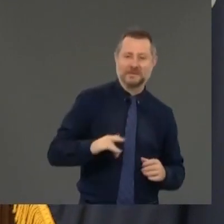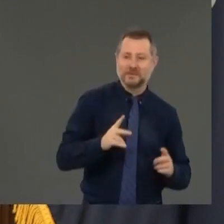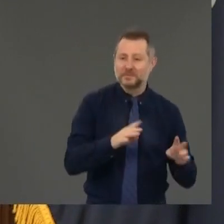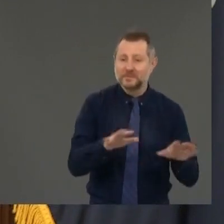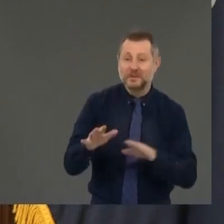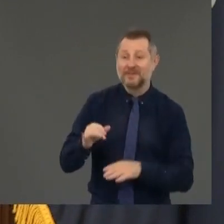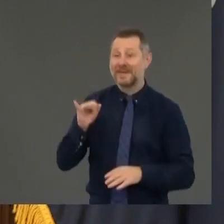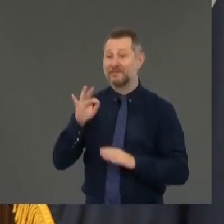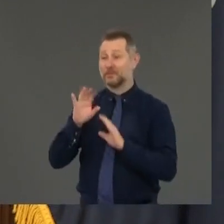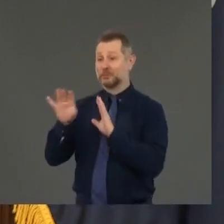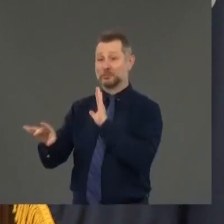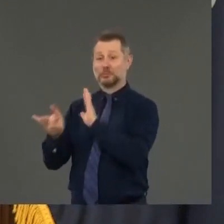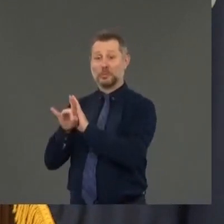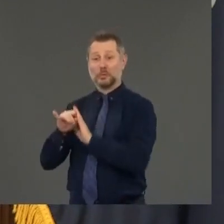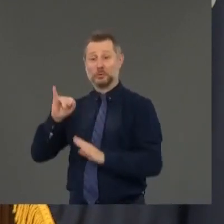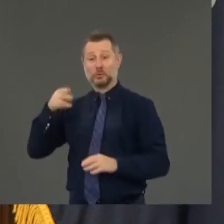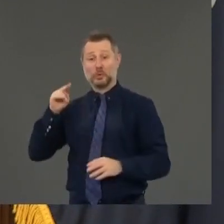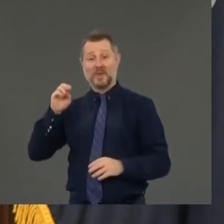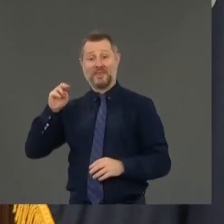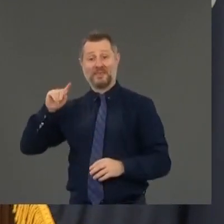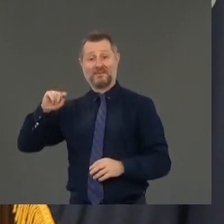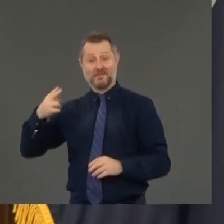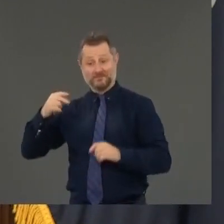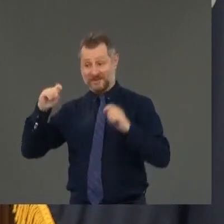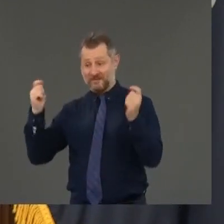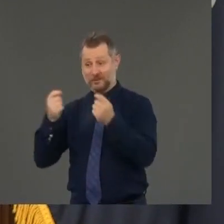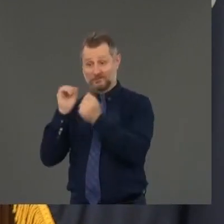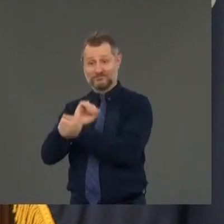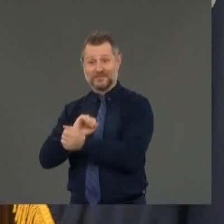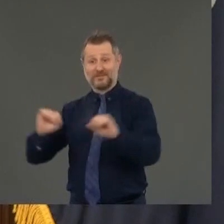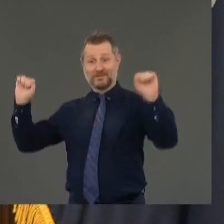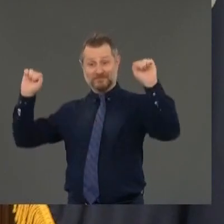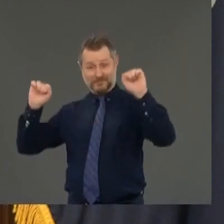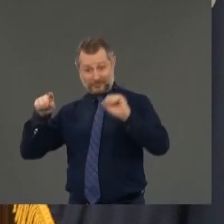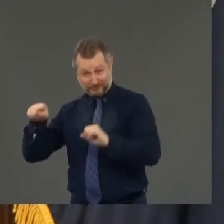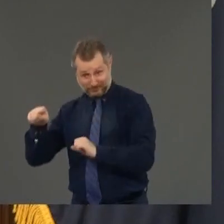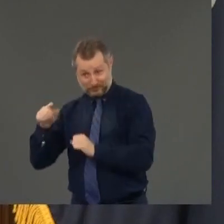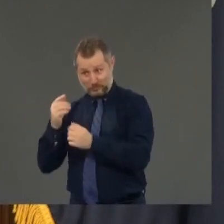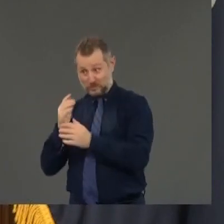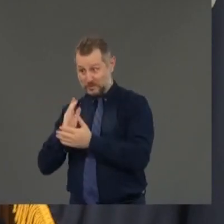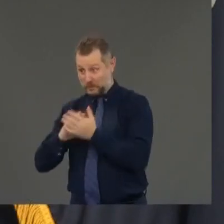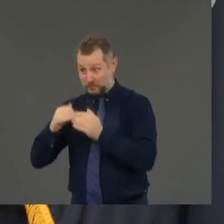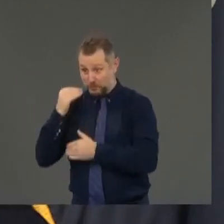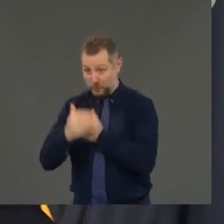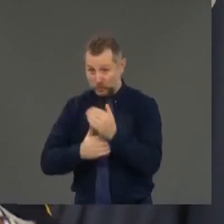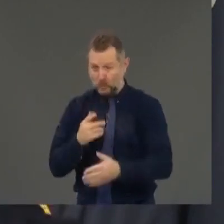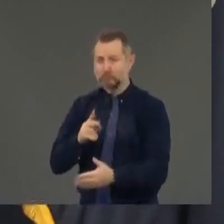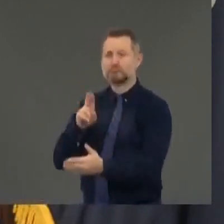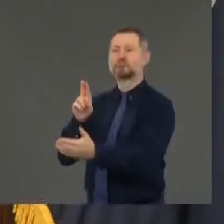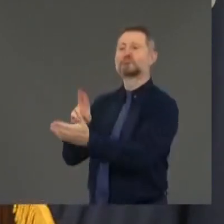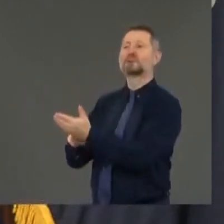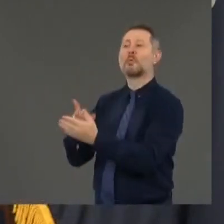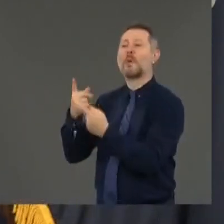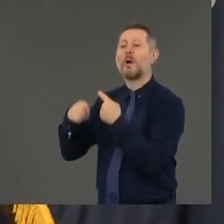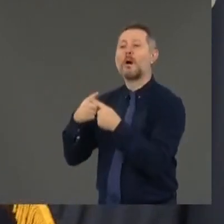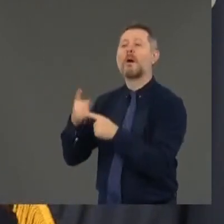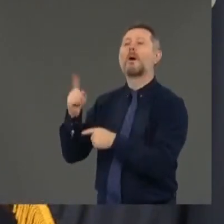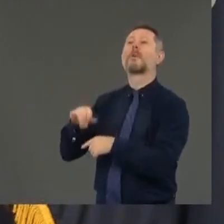AND SENSITIVITY AND PROGRESS AND